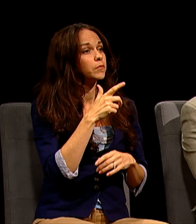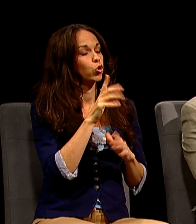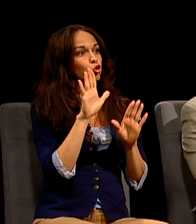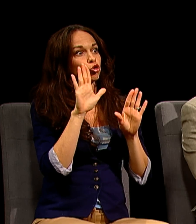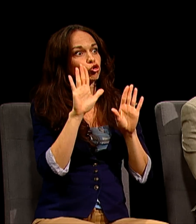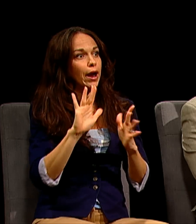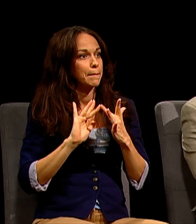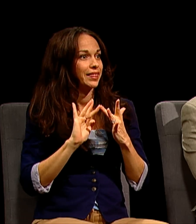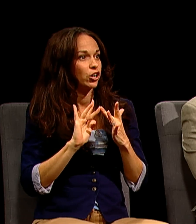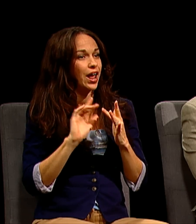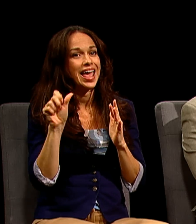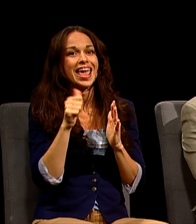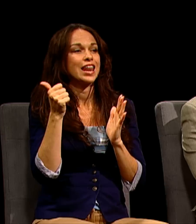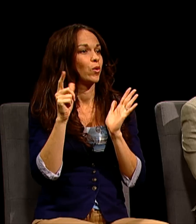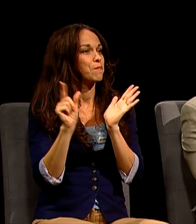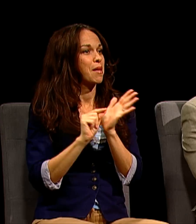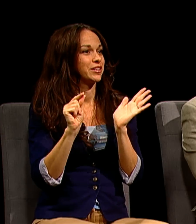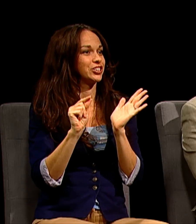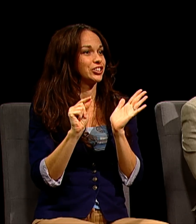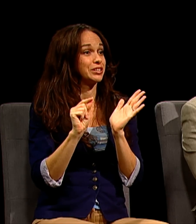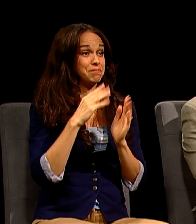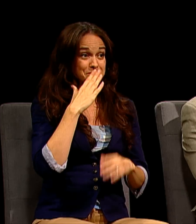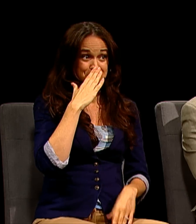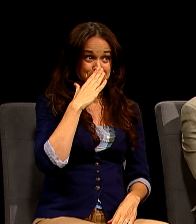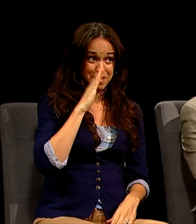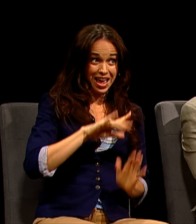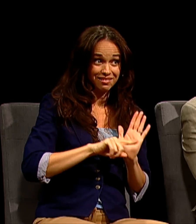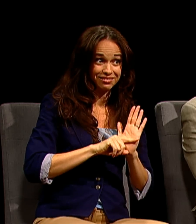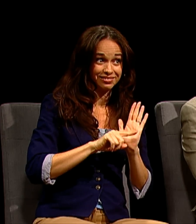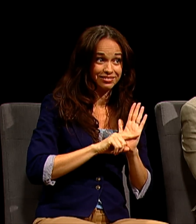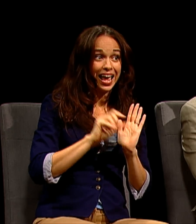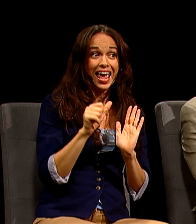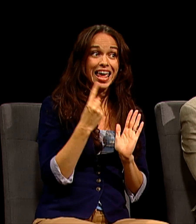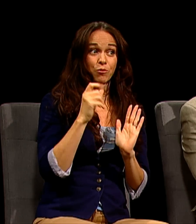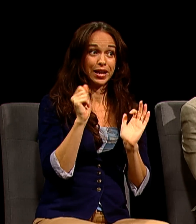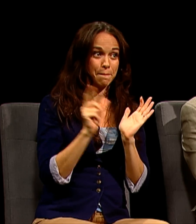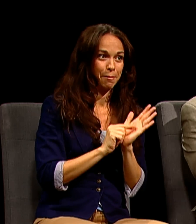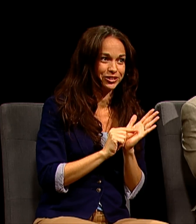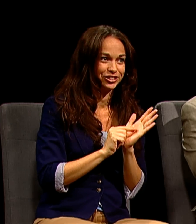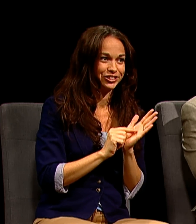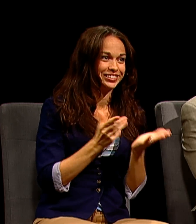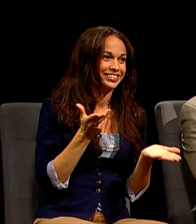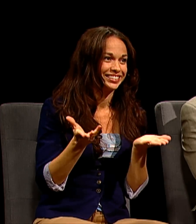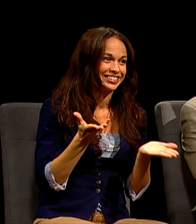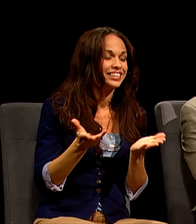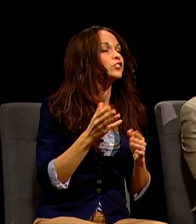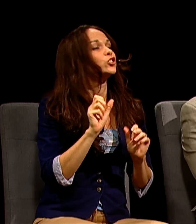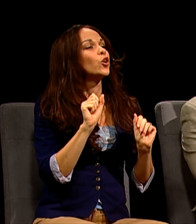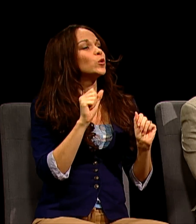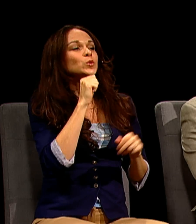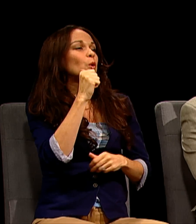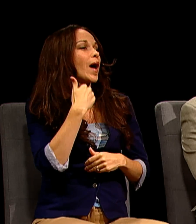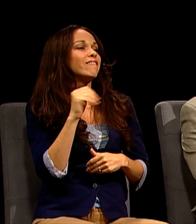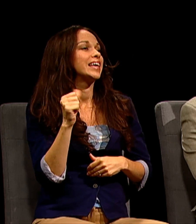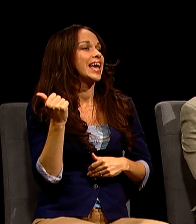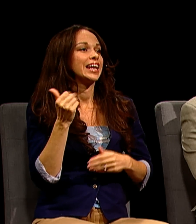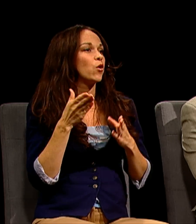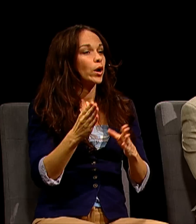anybody can publish on it and the bad thing about the internet is anybody can publish on it. So you have no way of knowing what it is you're